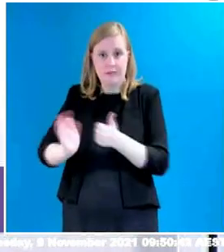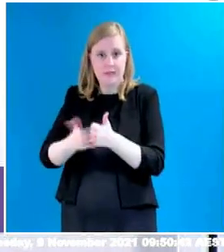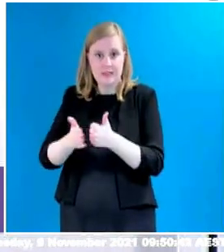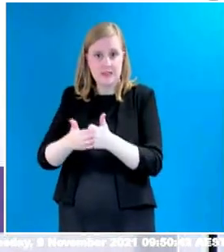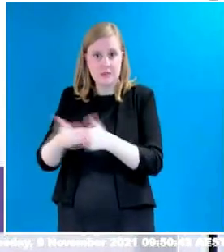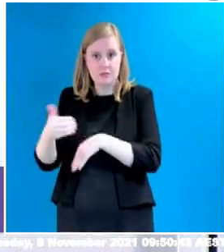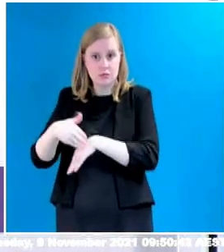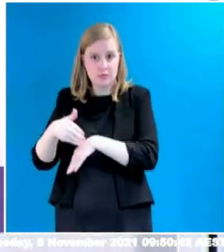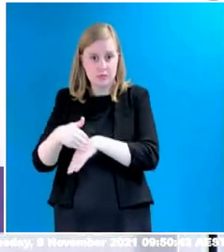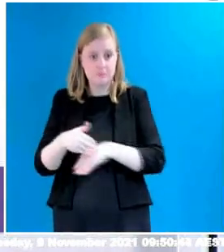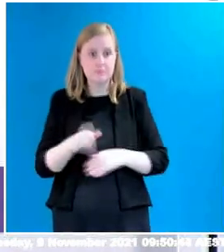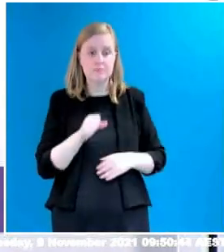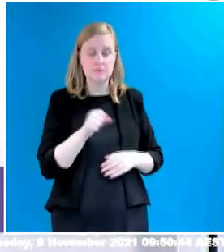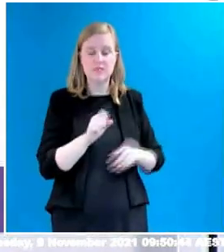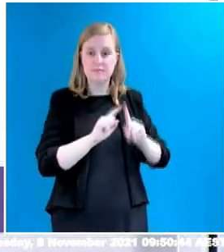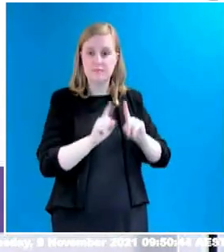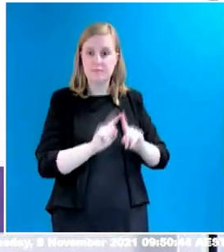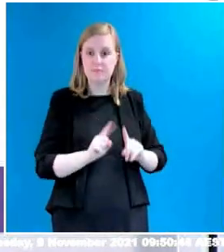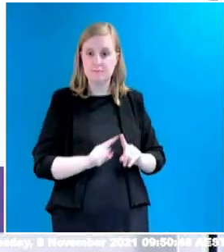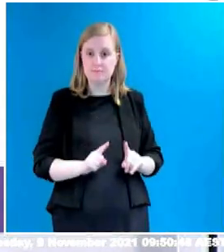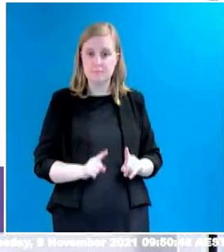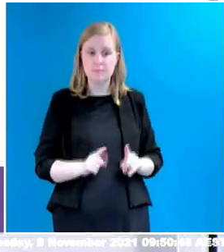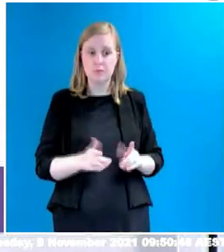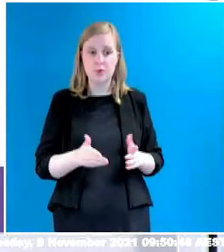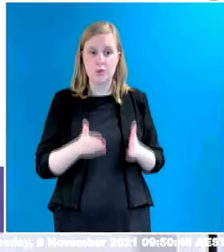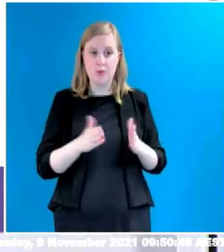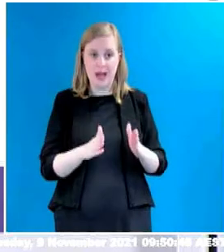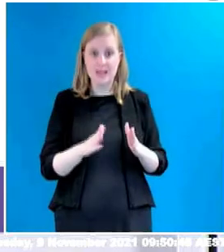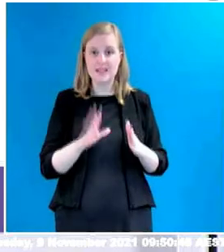There are a range of remedies, a declaration being probably the main one.